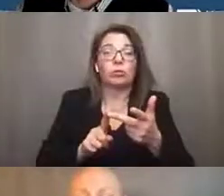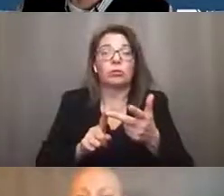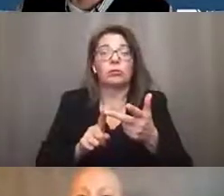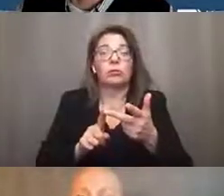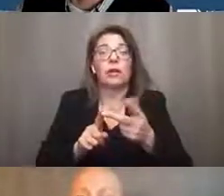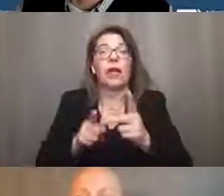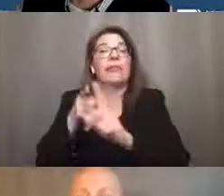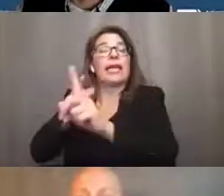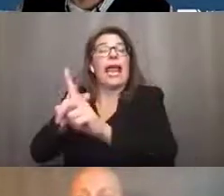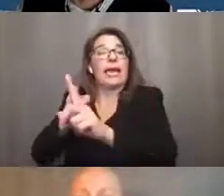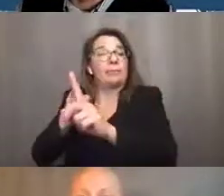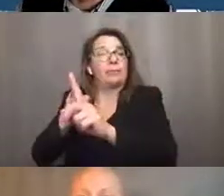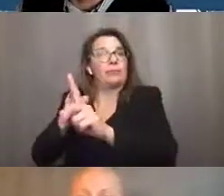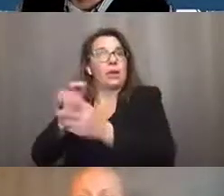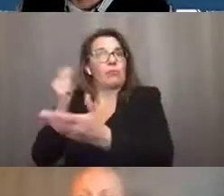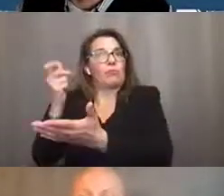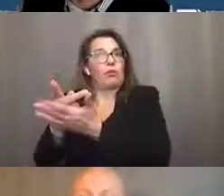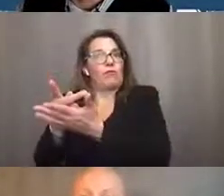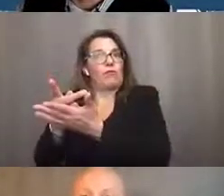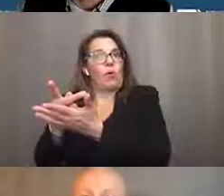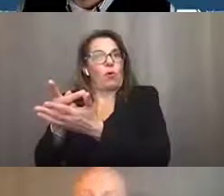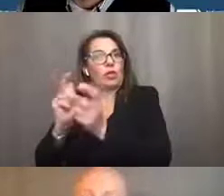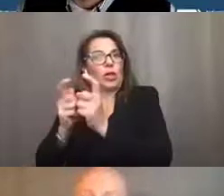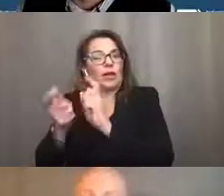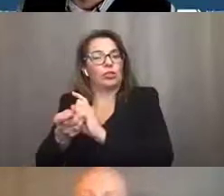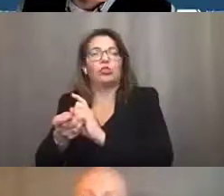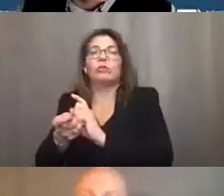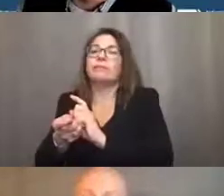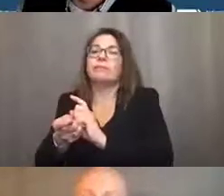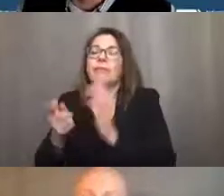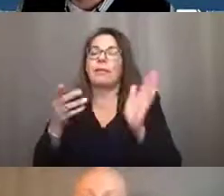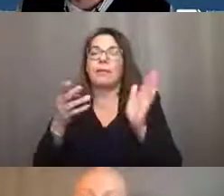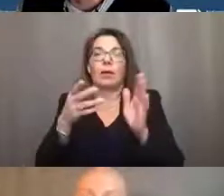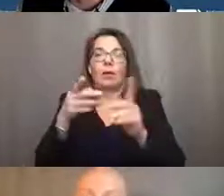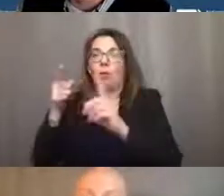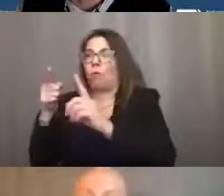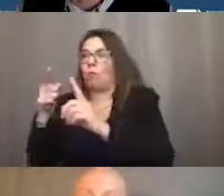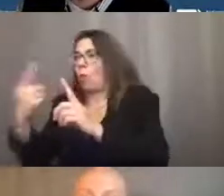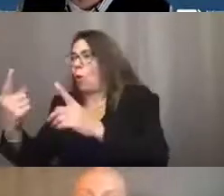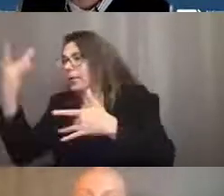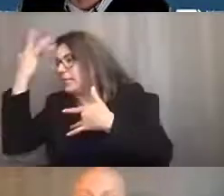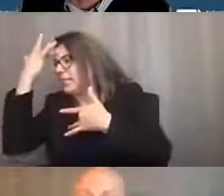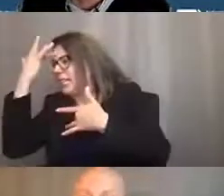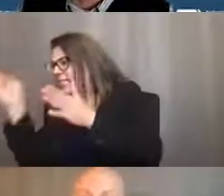you were approved for in the review, maybe shifting from one disease to another or changing the PI.